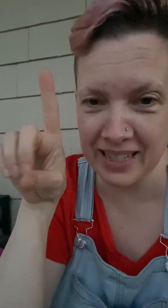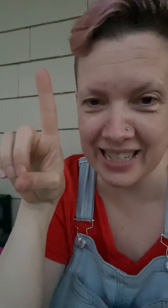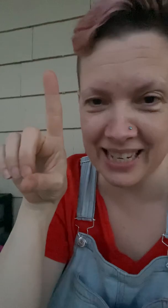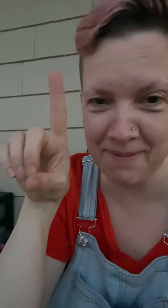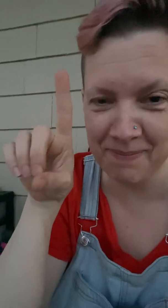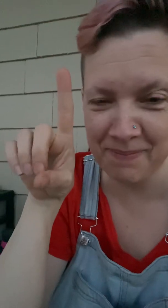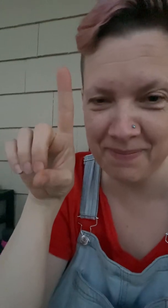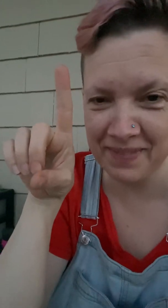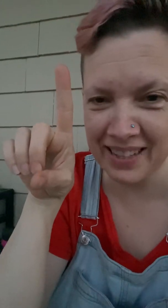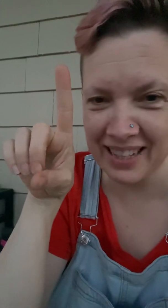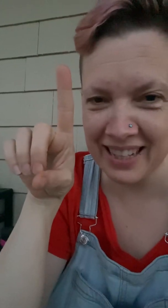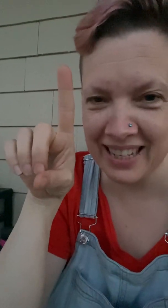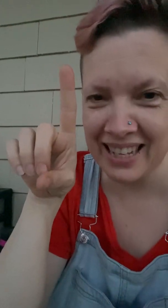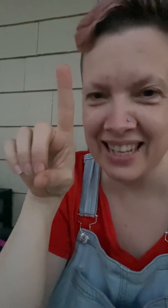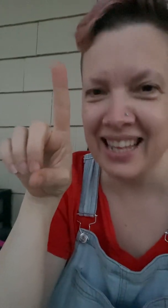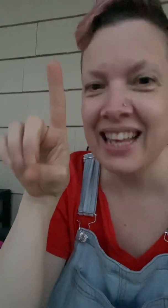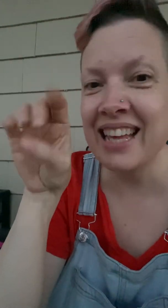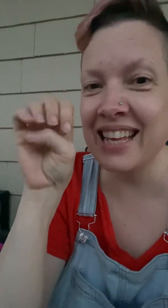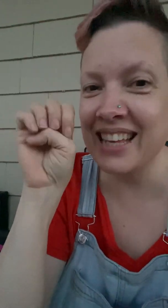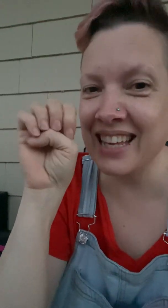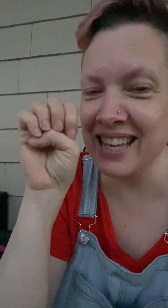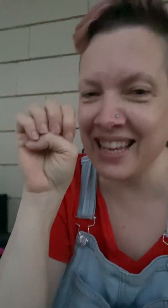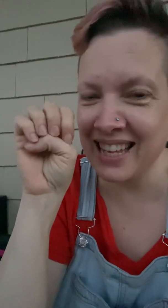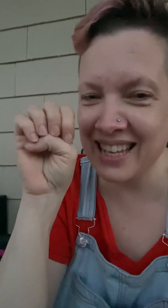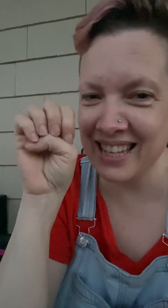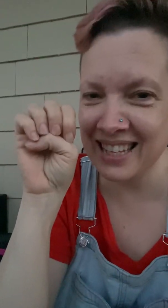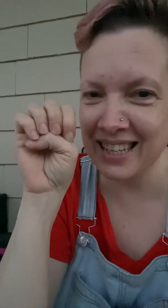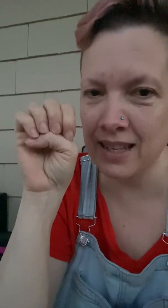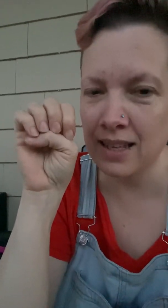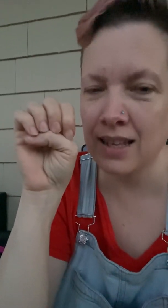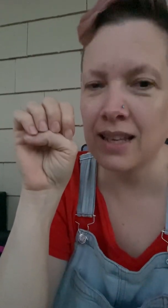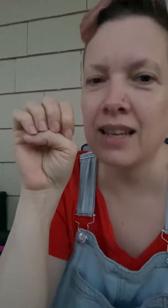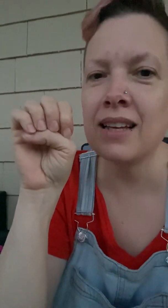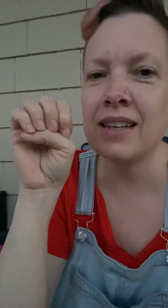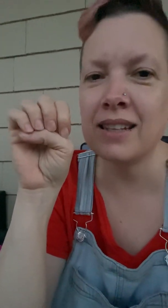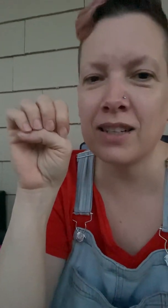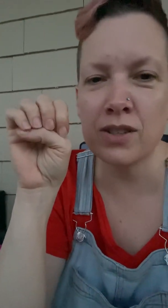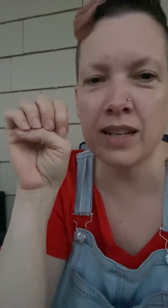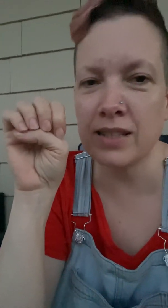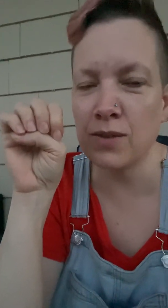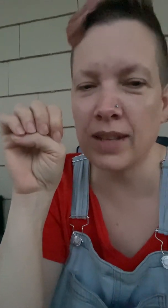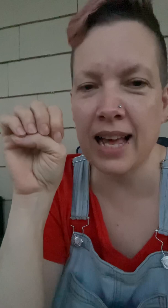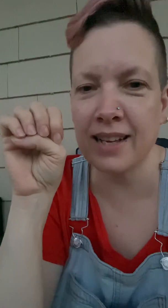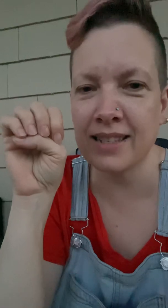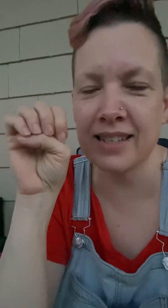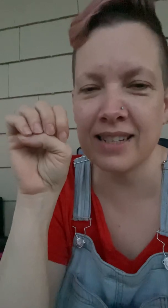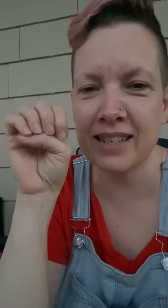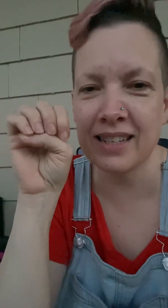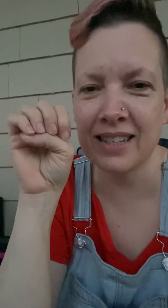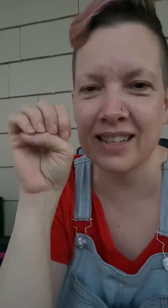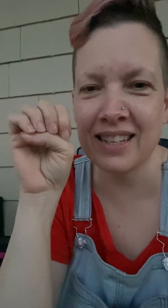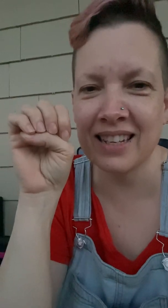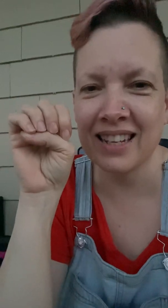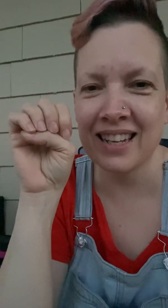D. E... just nice and relaxed...